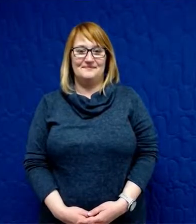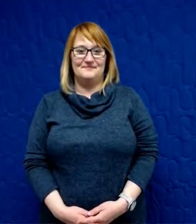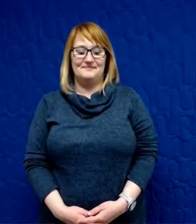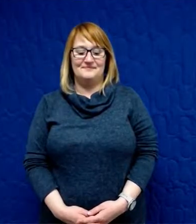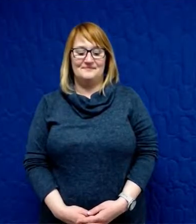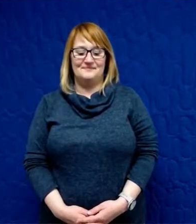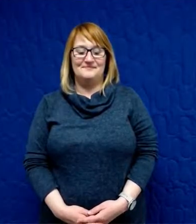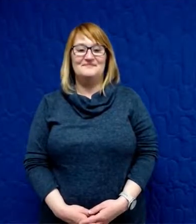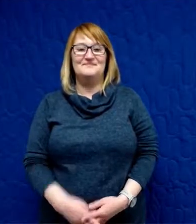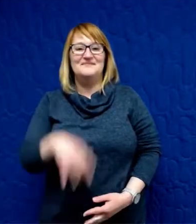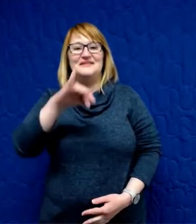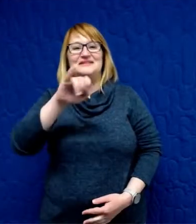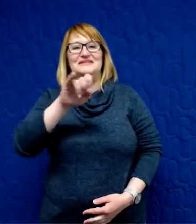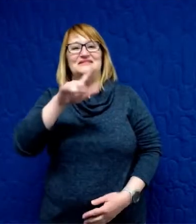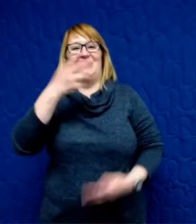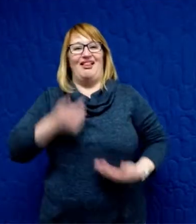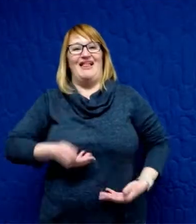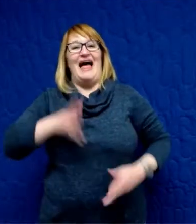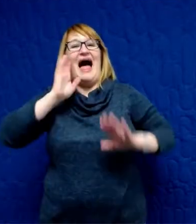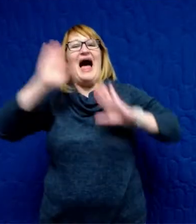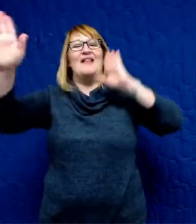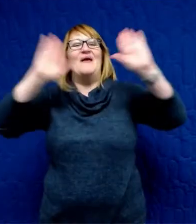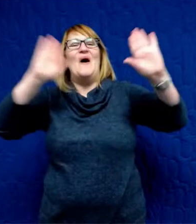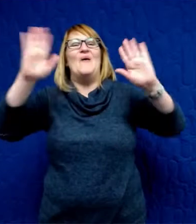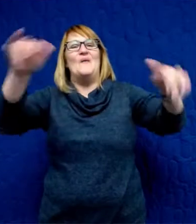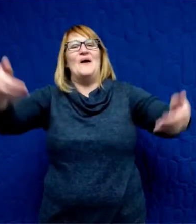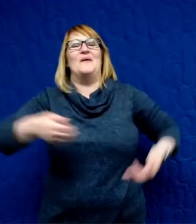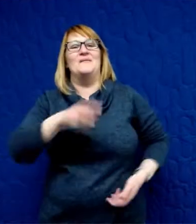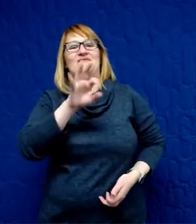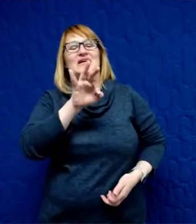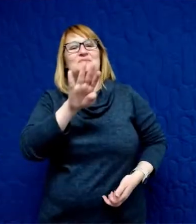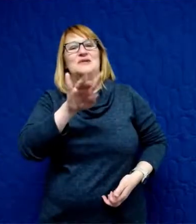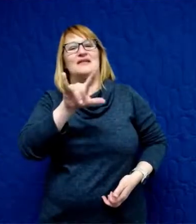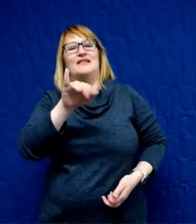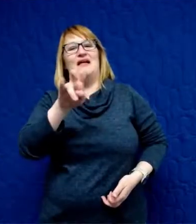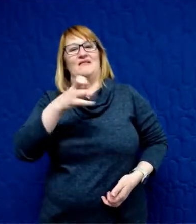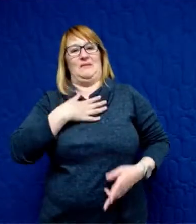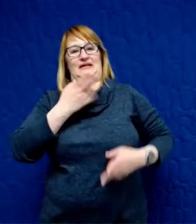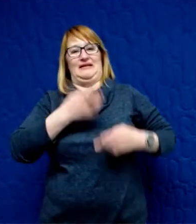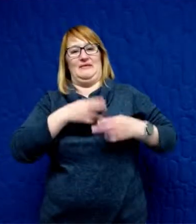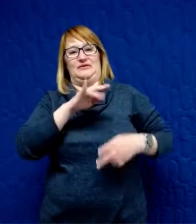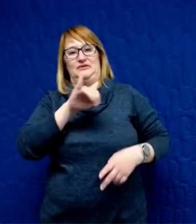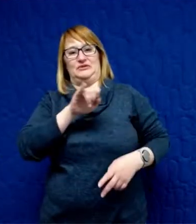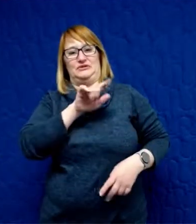Hi everyone! Welcome to Facebook live I'm Jill Hudson one of the OCALICON